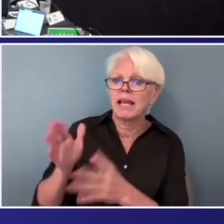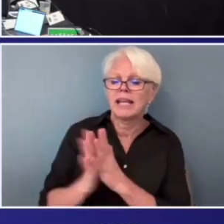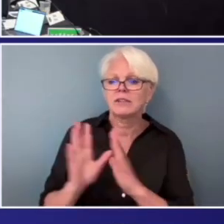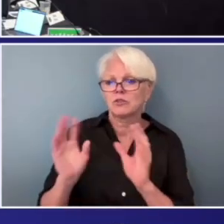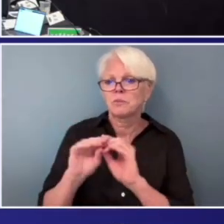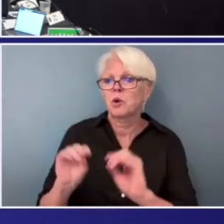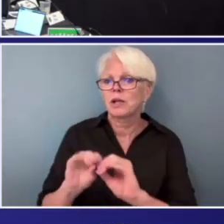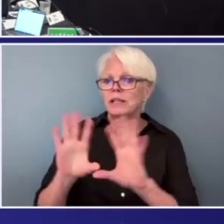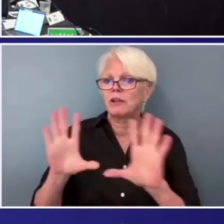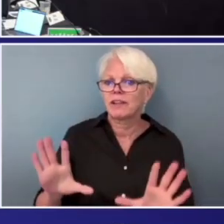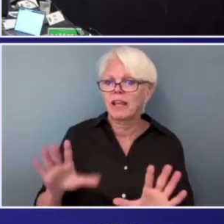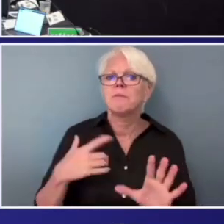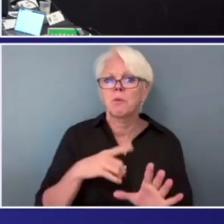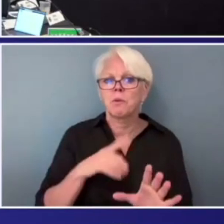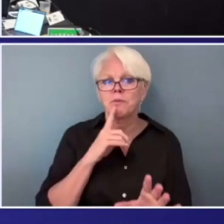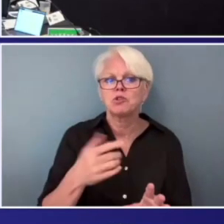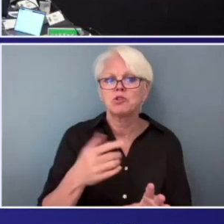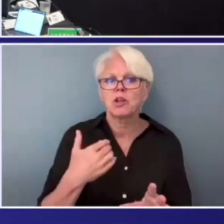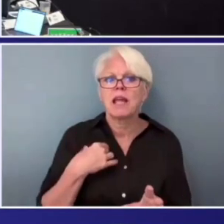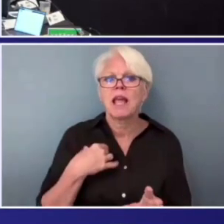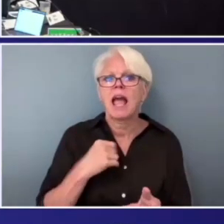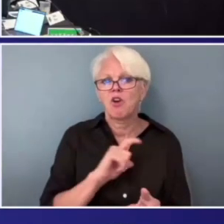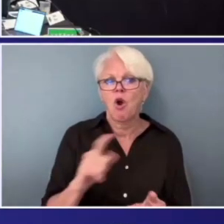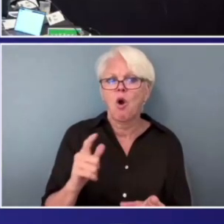but we want to make sure it's all, all there on paper, on the responses.